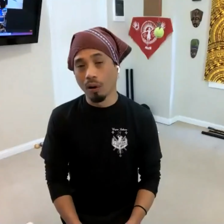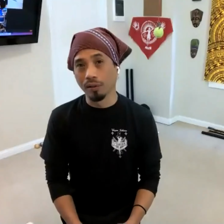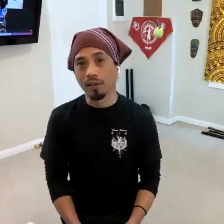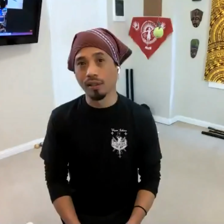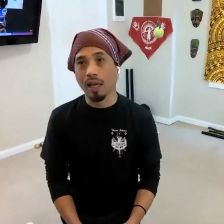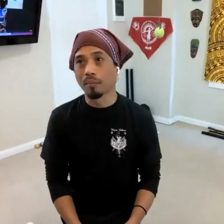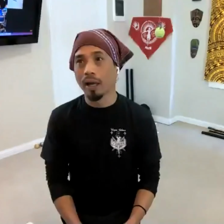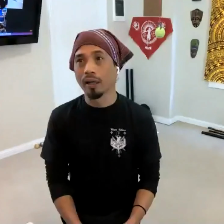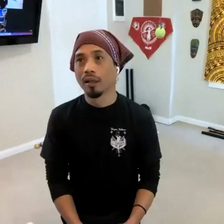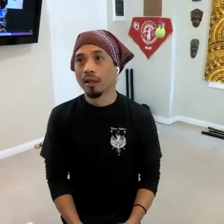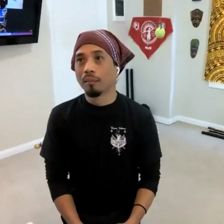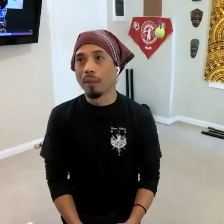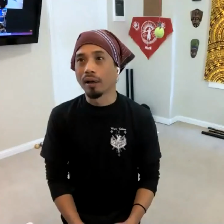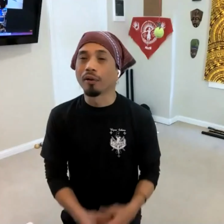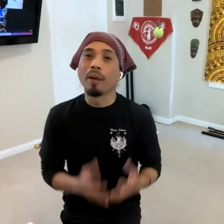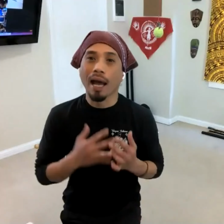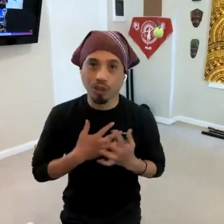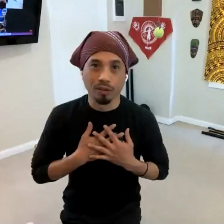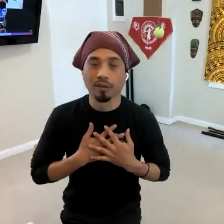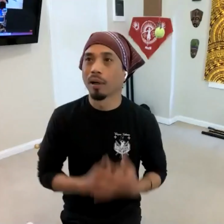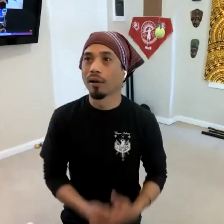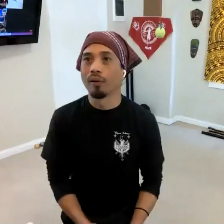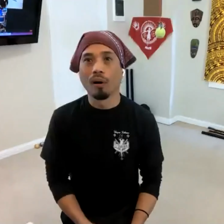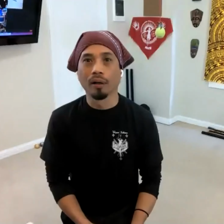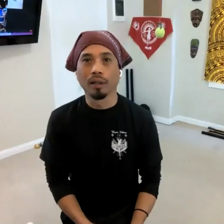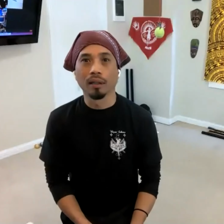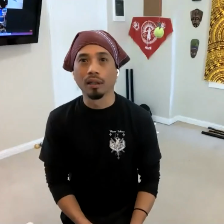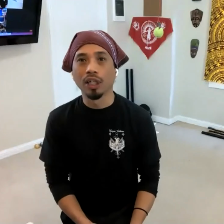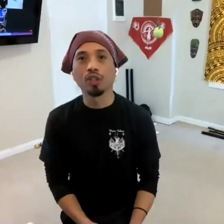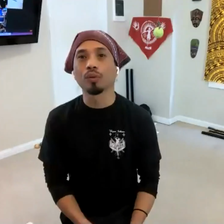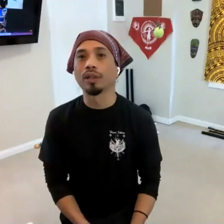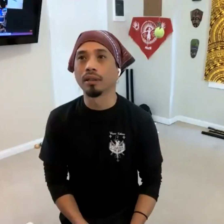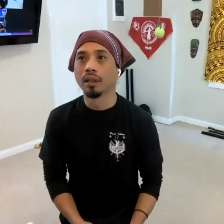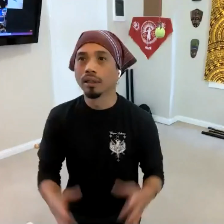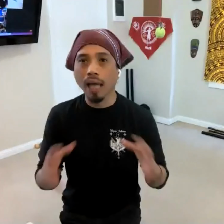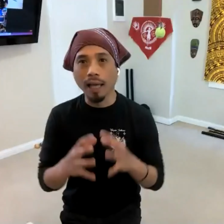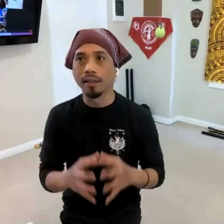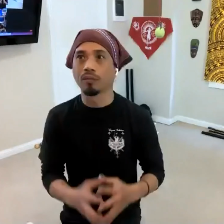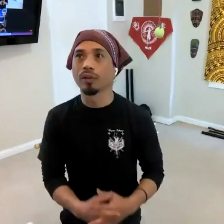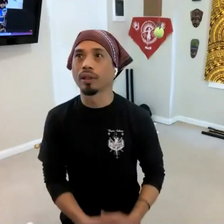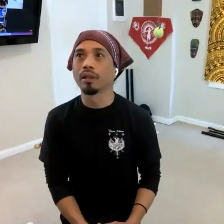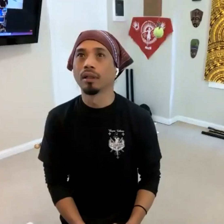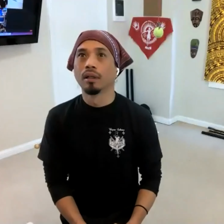IT'S LIKE MY OTHER PASSION. AND THE HISTORY THAT TIES IN